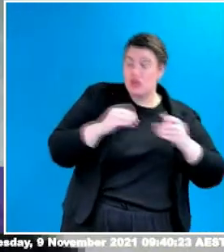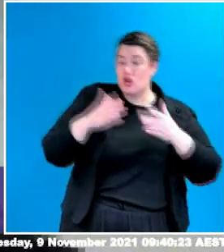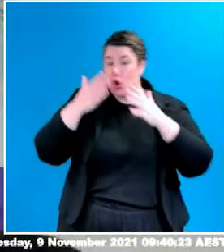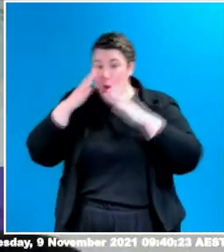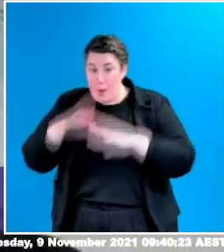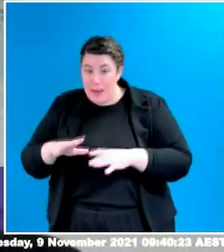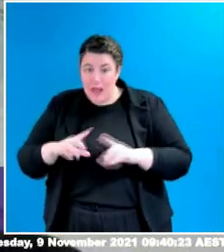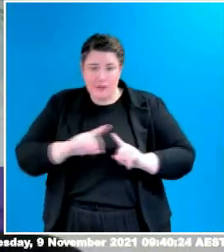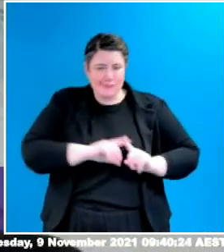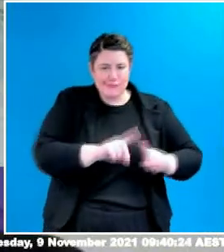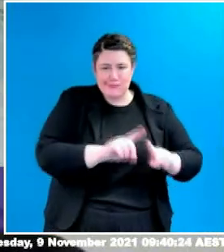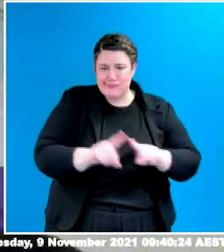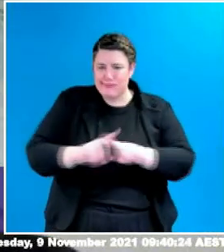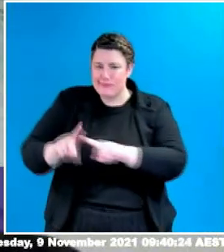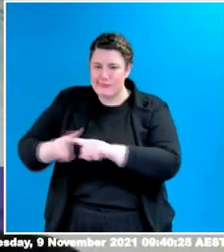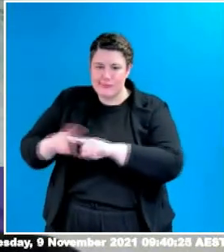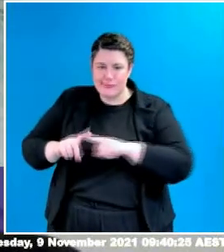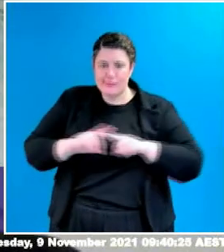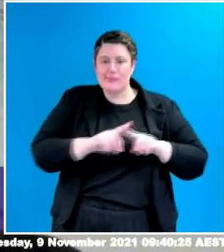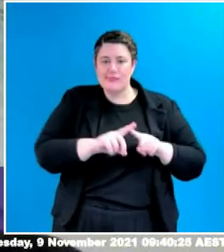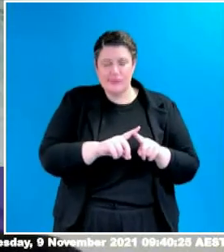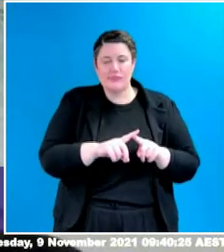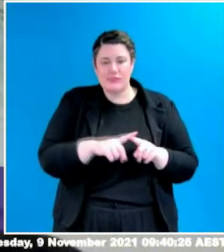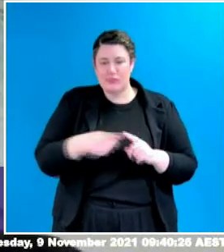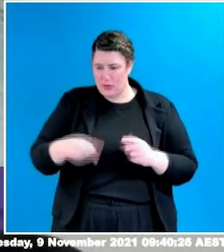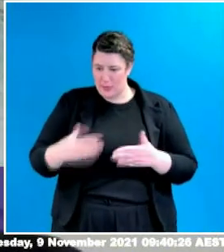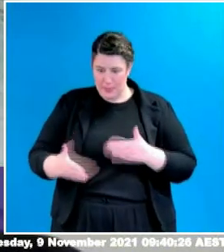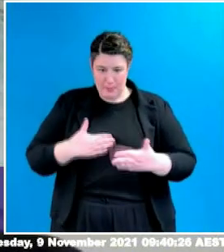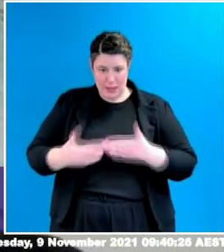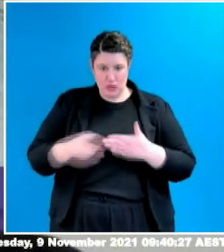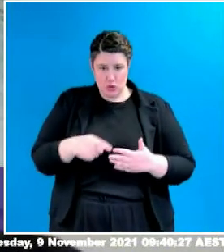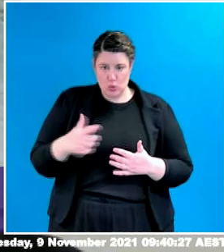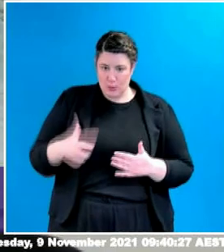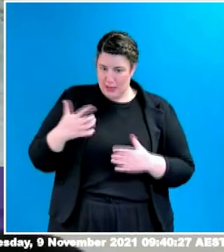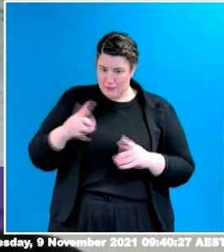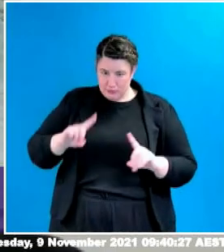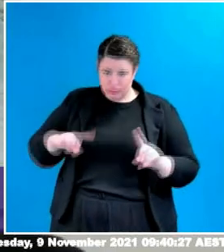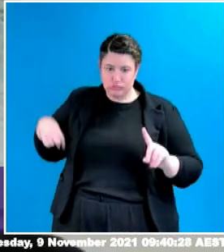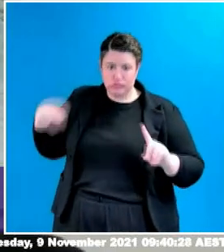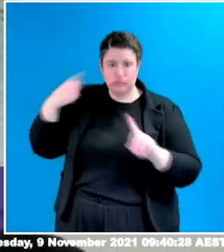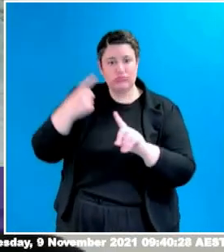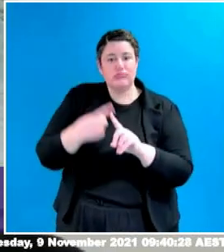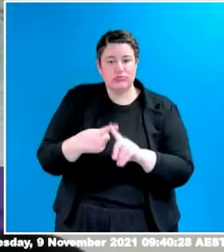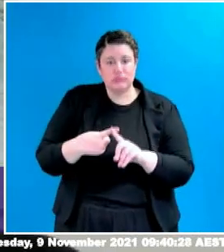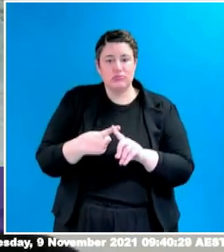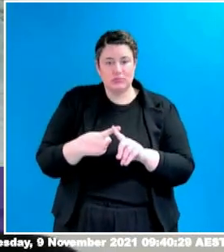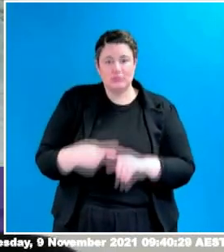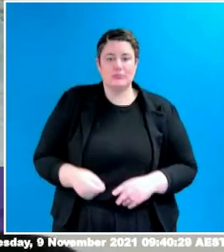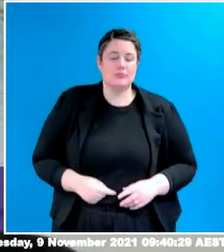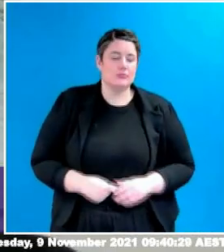those areas of public life, I have been managing those complaints for many years across all those sectors.